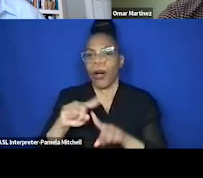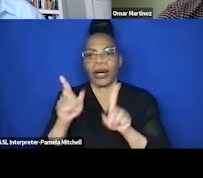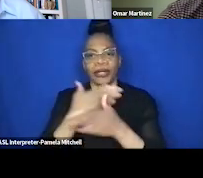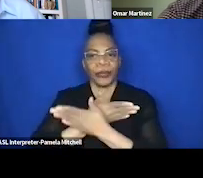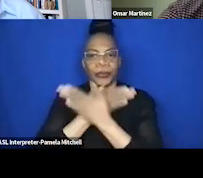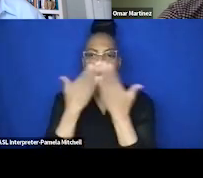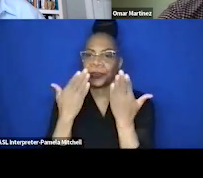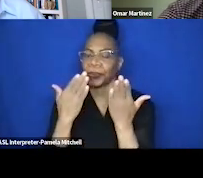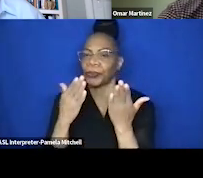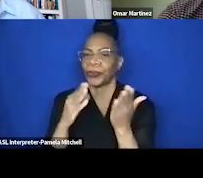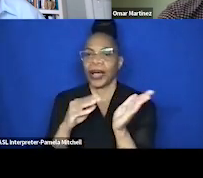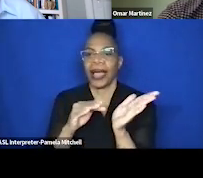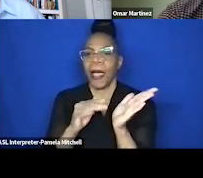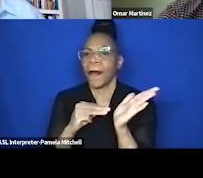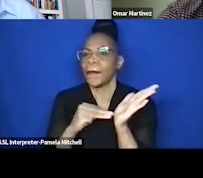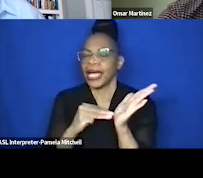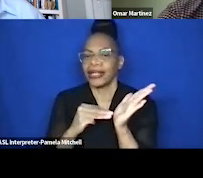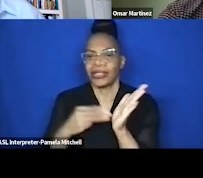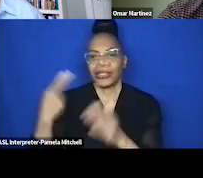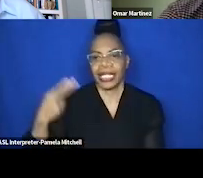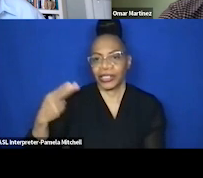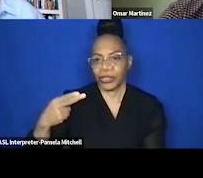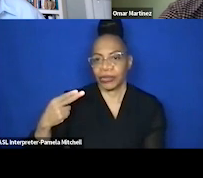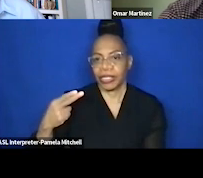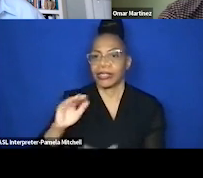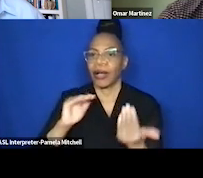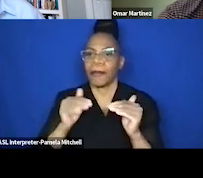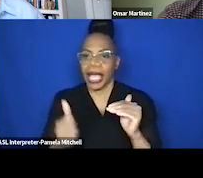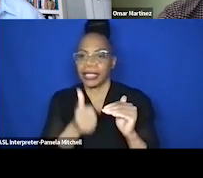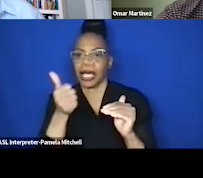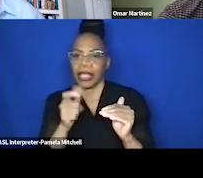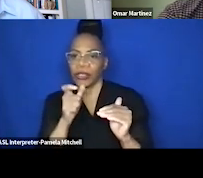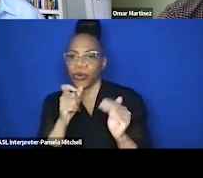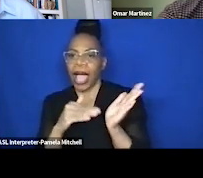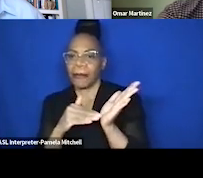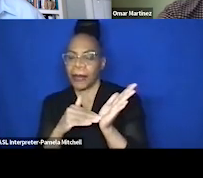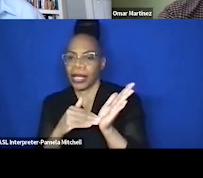and those that did have medical histories and diagnoses. So if you go back and look at that, have any questions, feel free to reach out to me